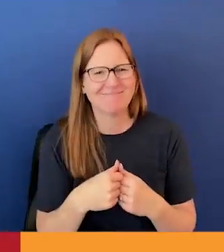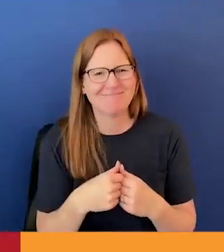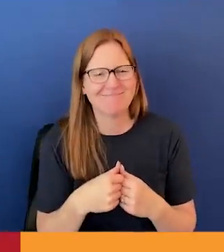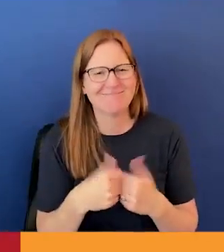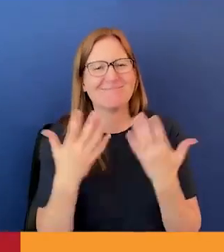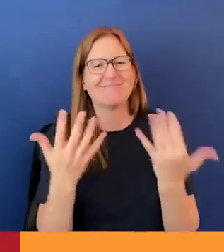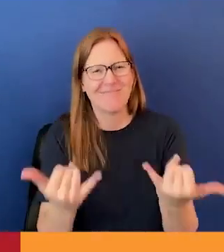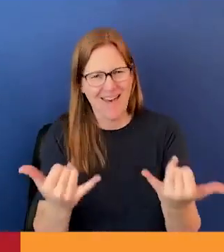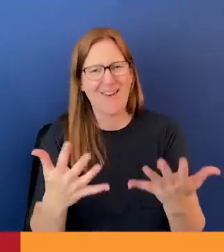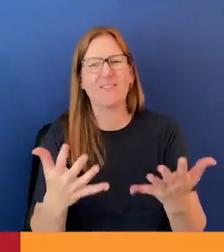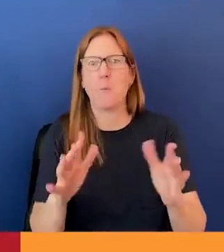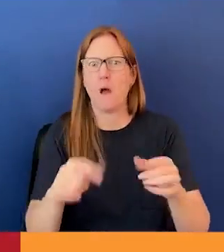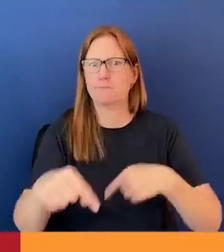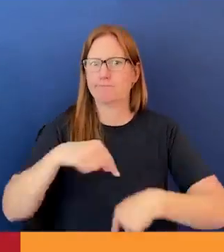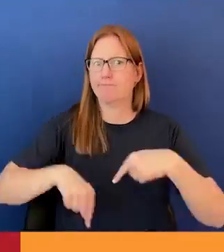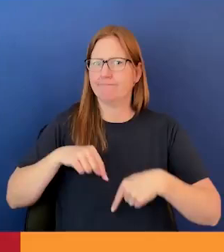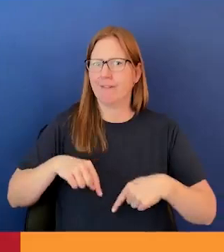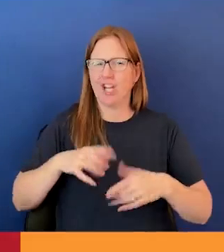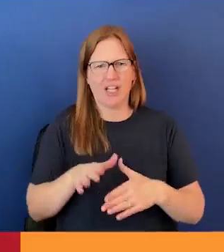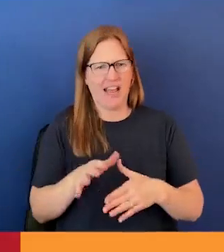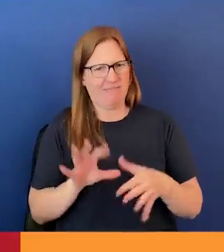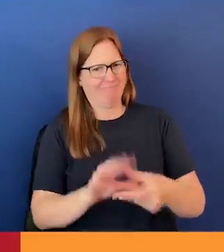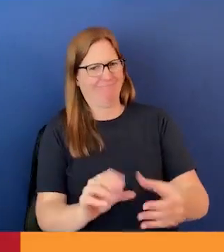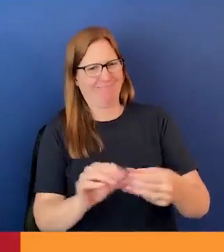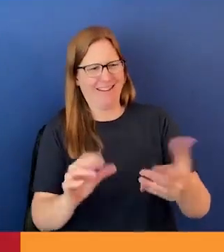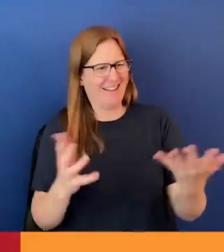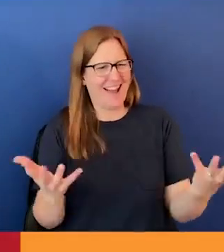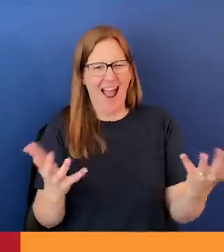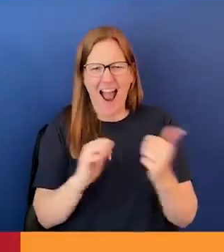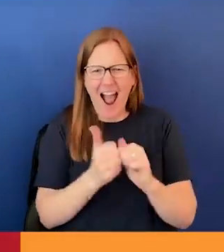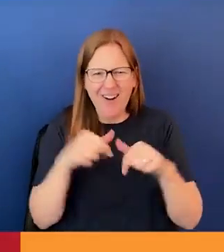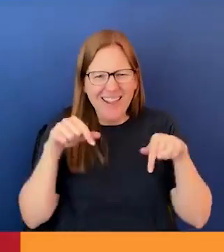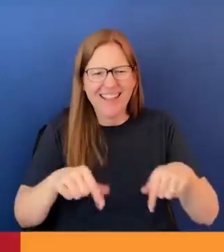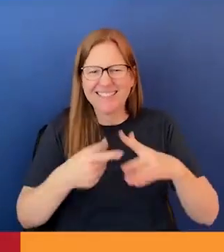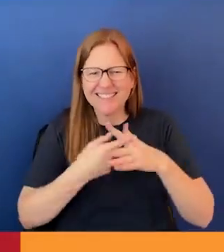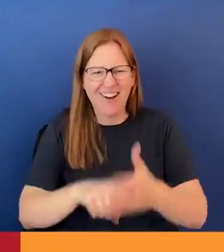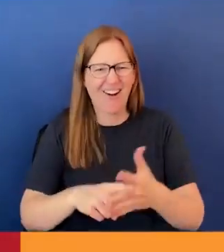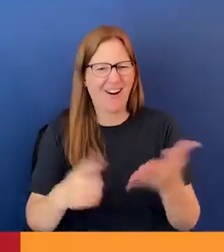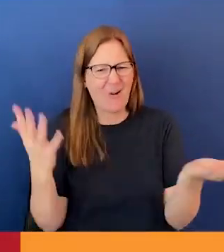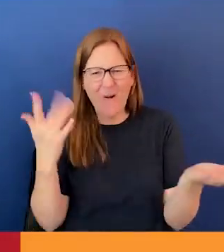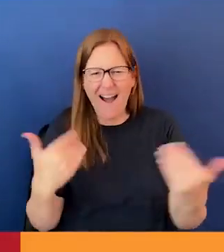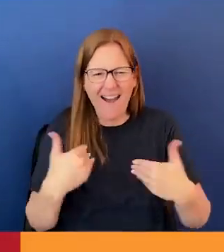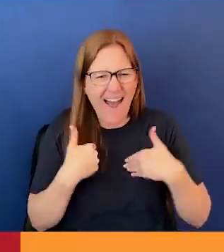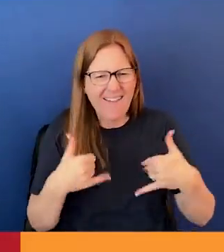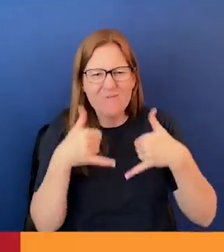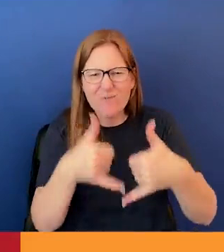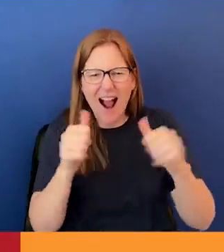So, let's step back for a second and share with you, how did this all get started? Why are we having the prize challenge? Why is this necessary?